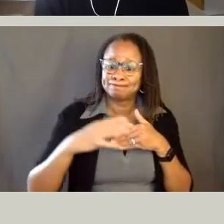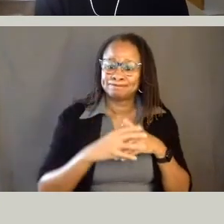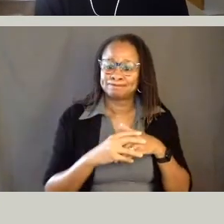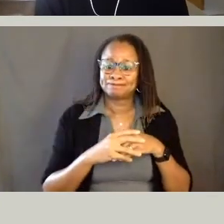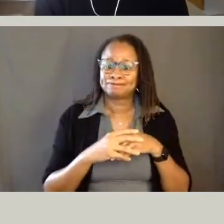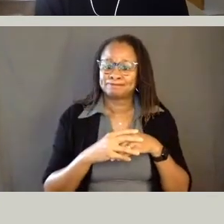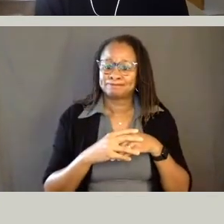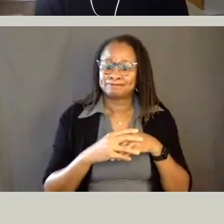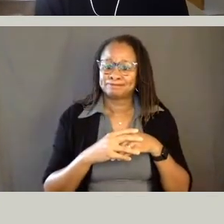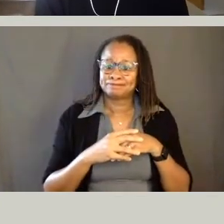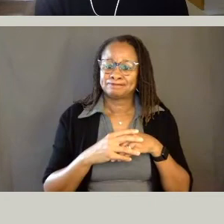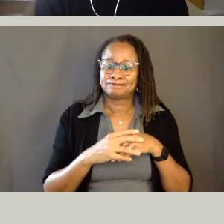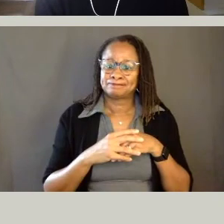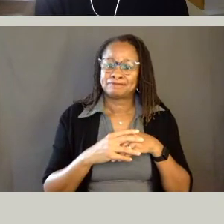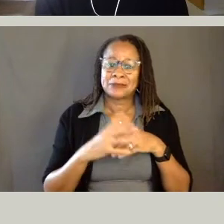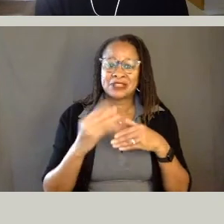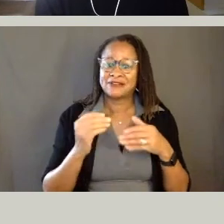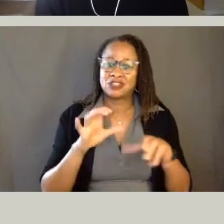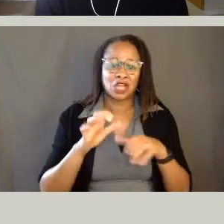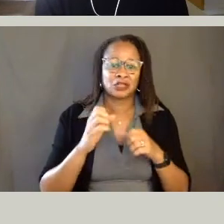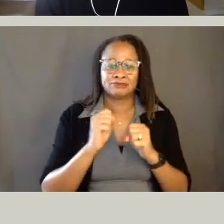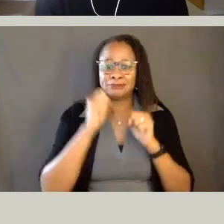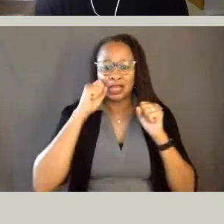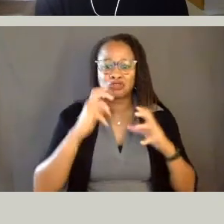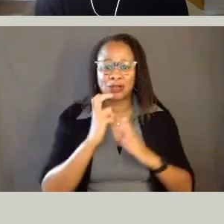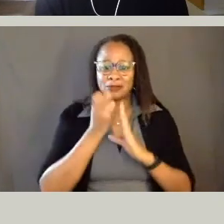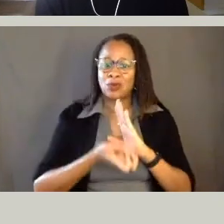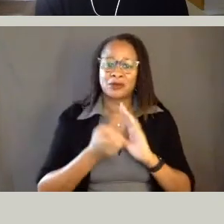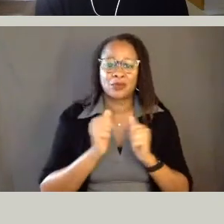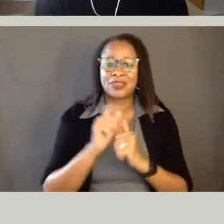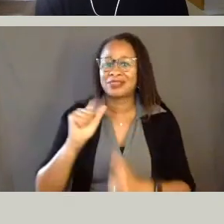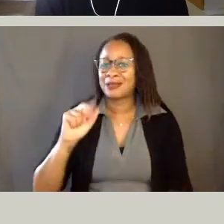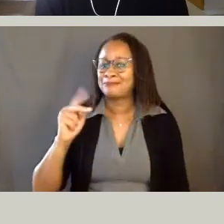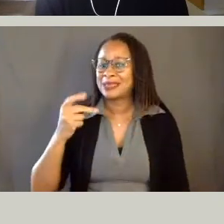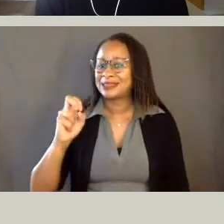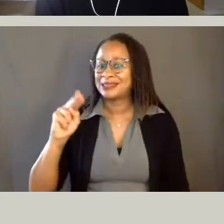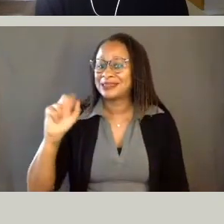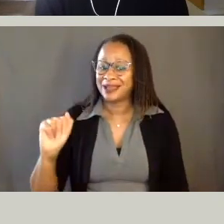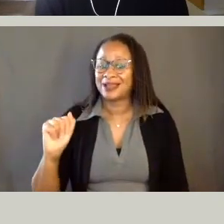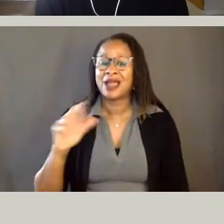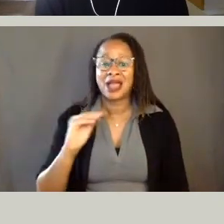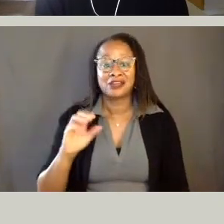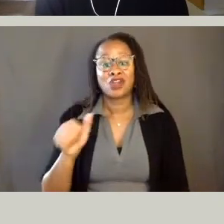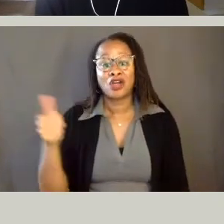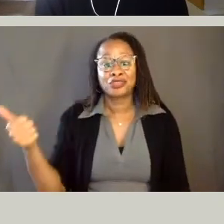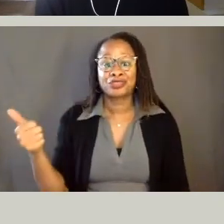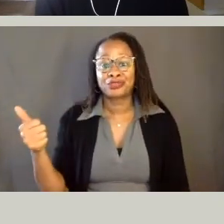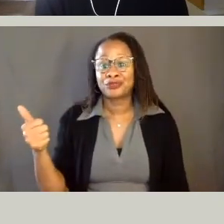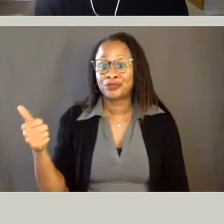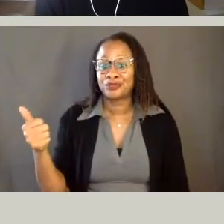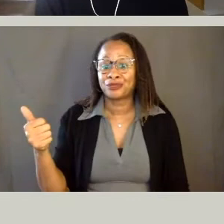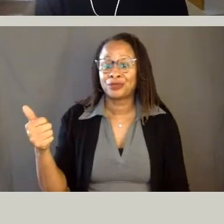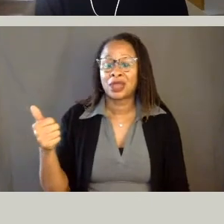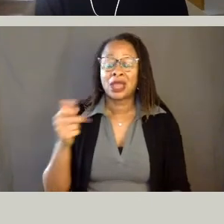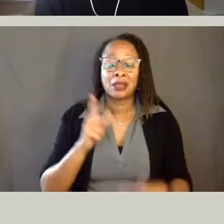I mean, they were supporting some incredible immersive work with Nonny de la Peña and other